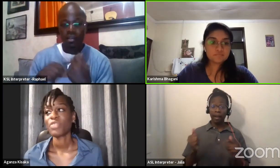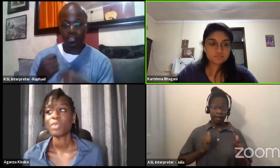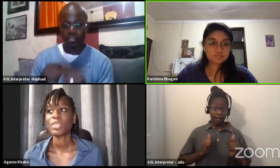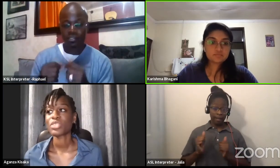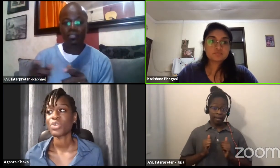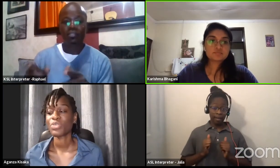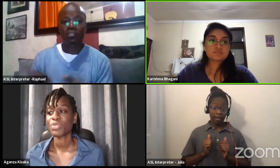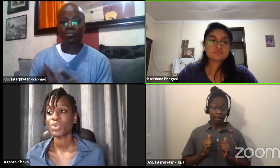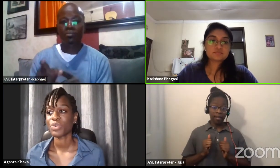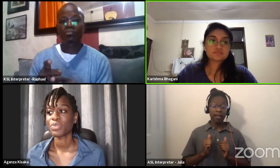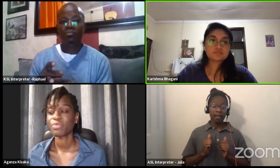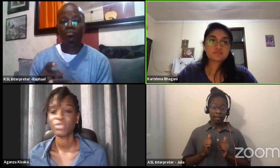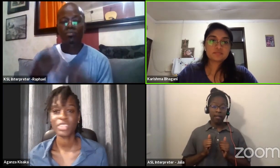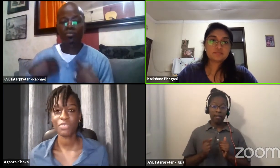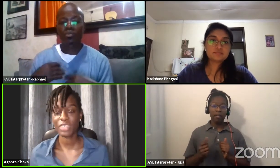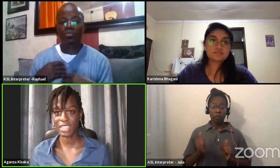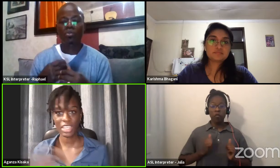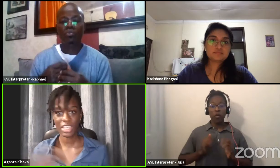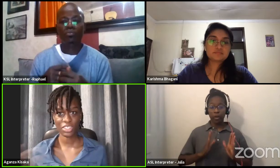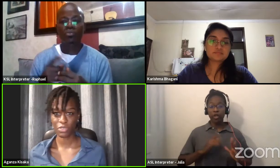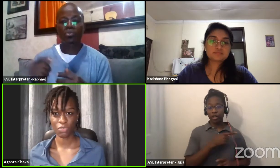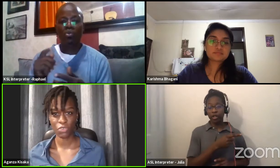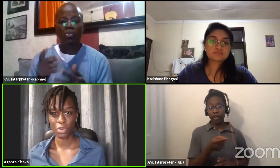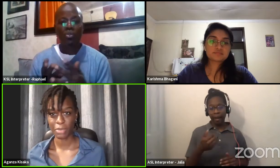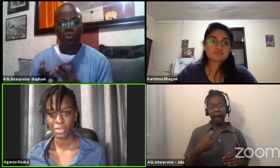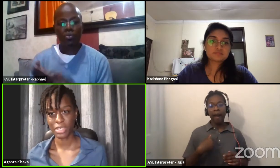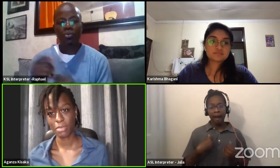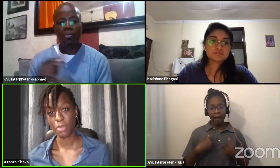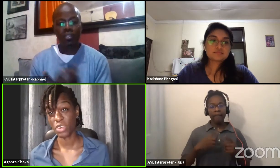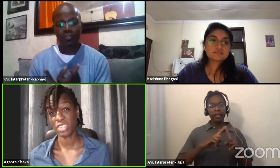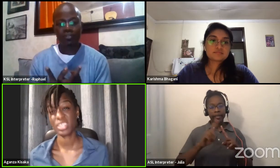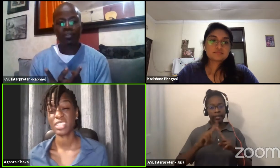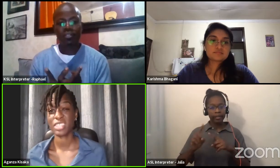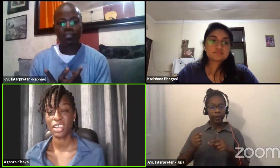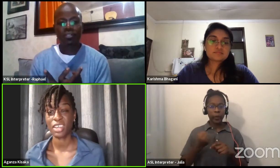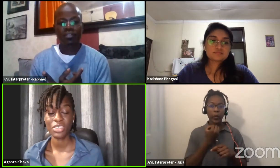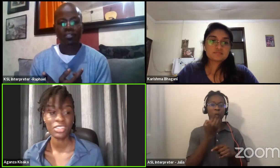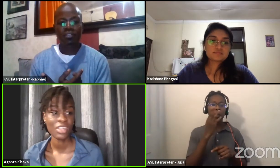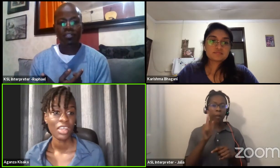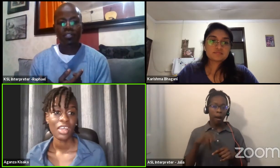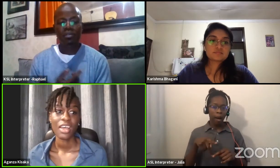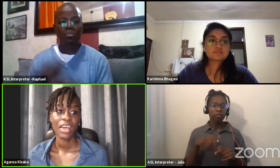performers go through different stages of warmup. Some are more intense than others,